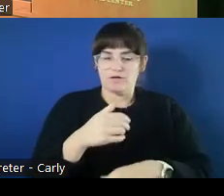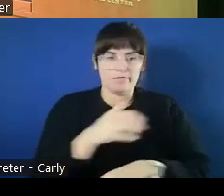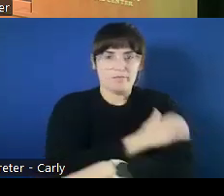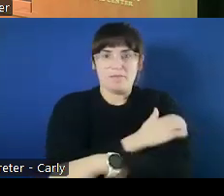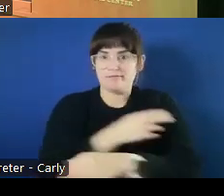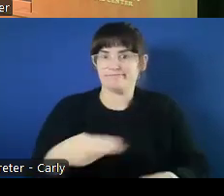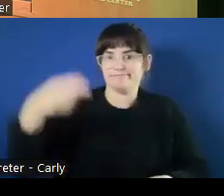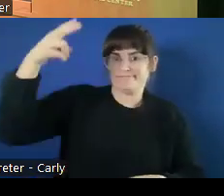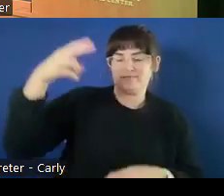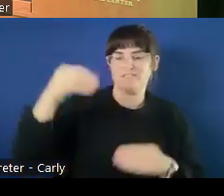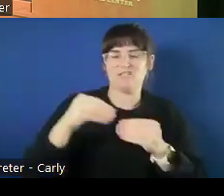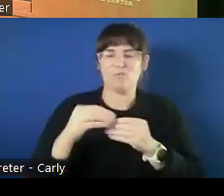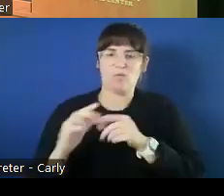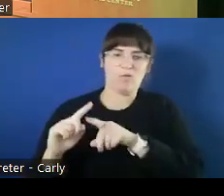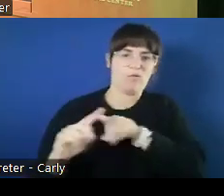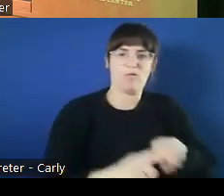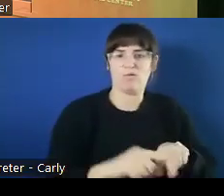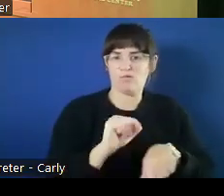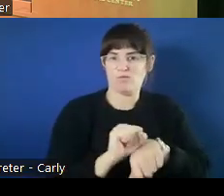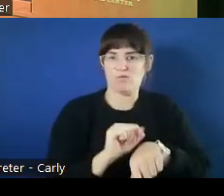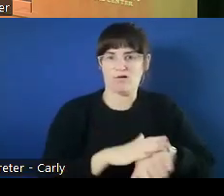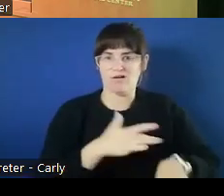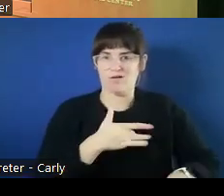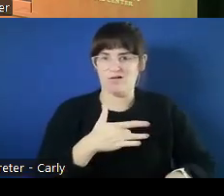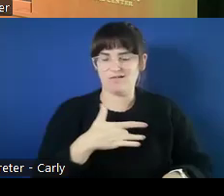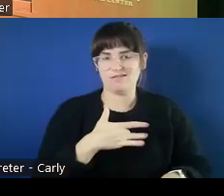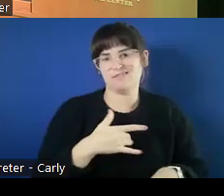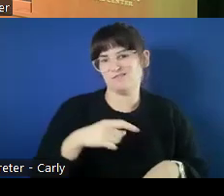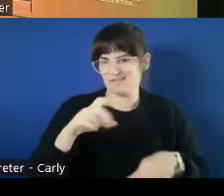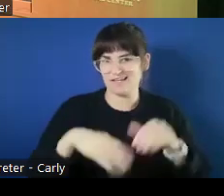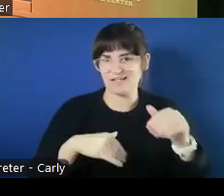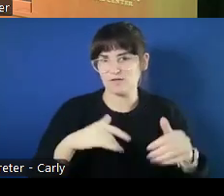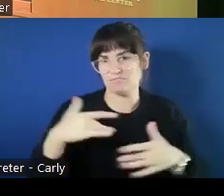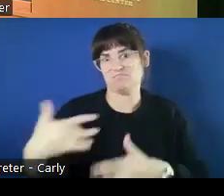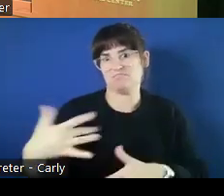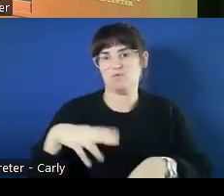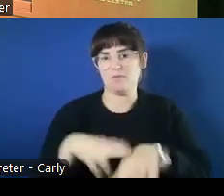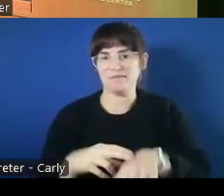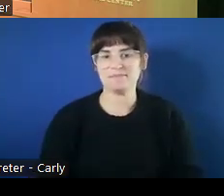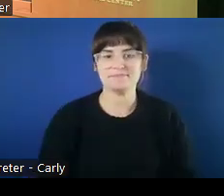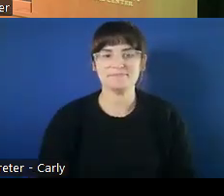the heart than uh you typically need to have now most of the studies that have looked at biological